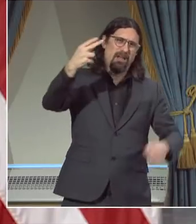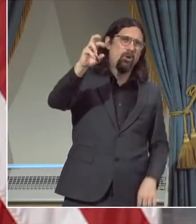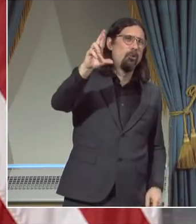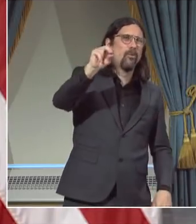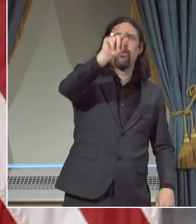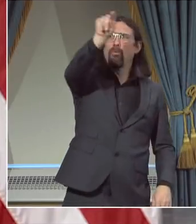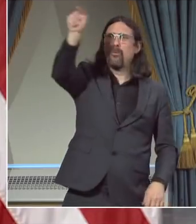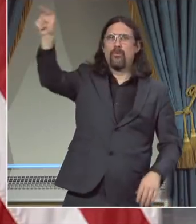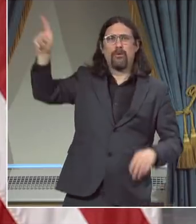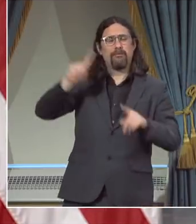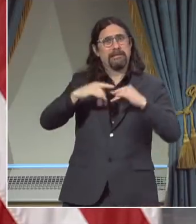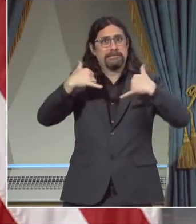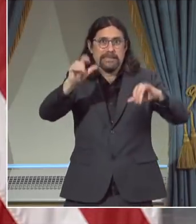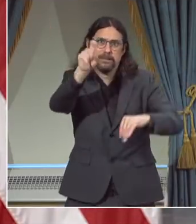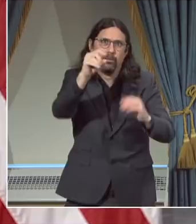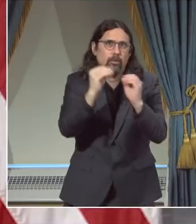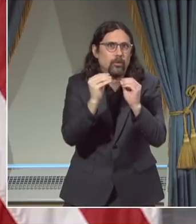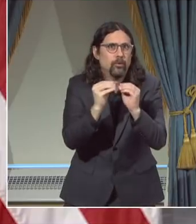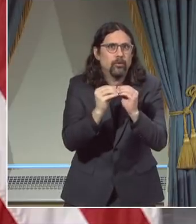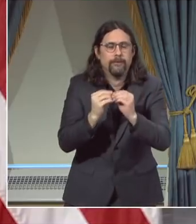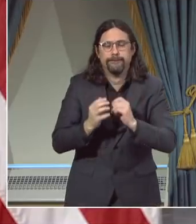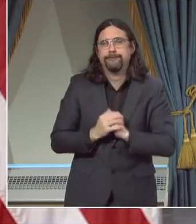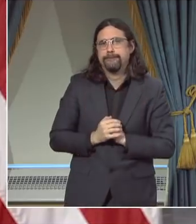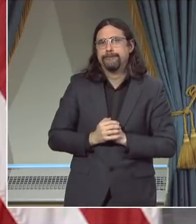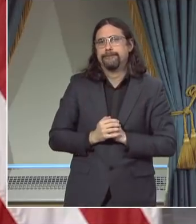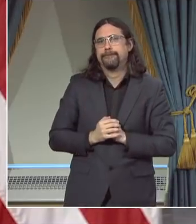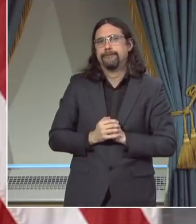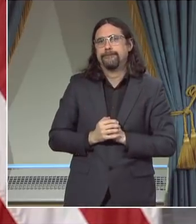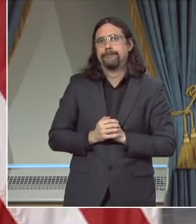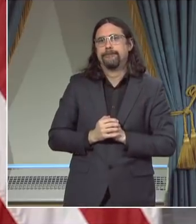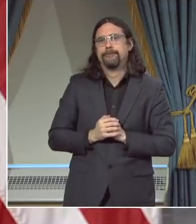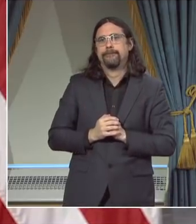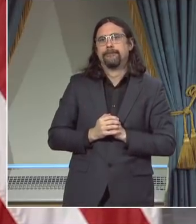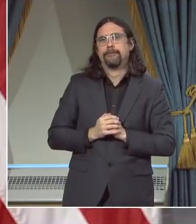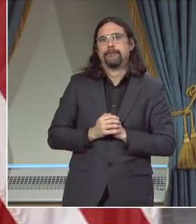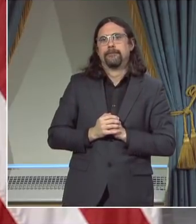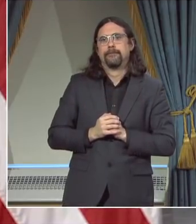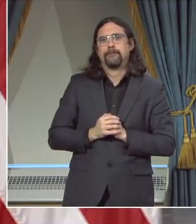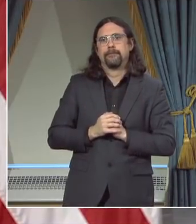HEROES A BREAK AT PLACES LIKE ELMHURST.